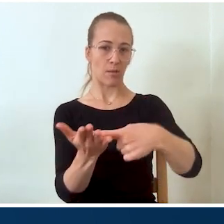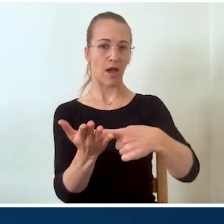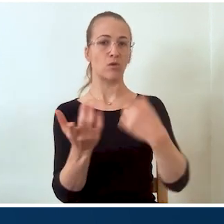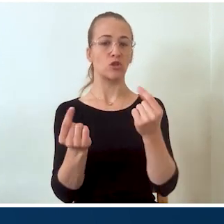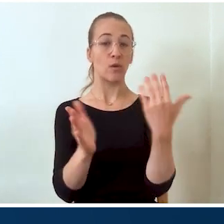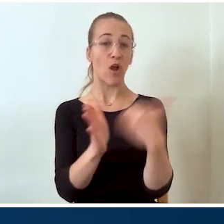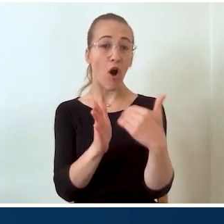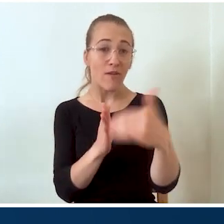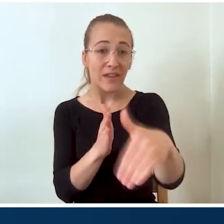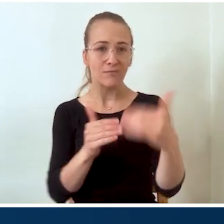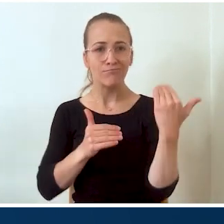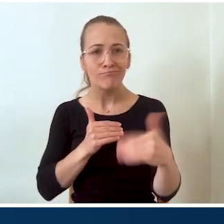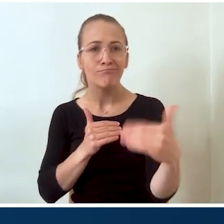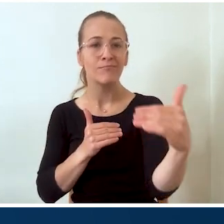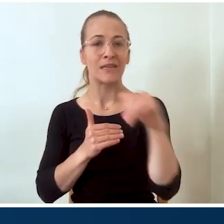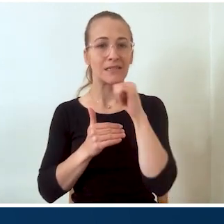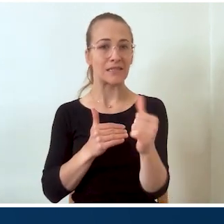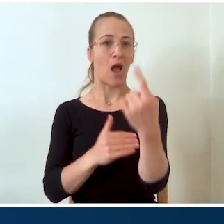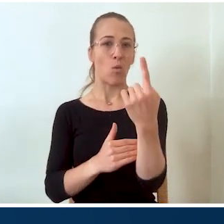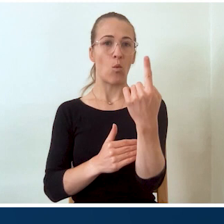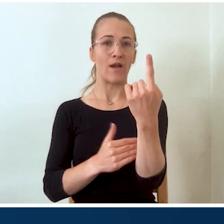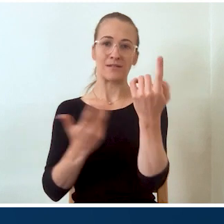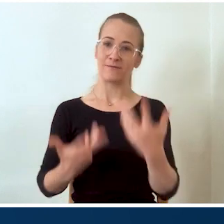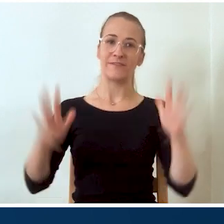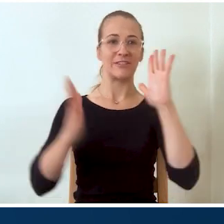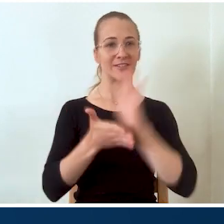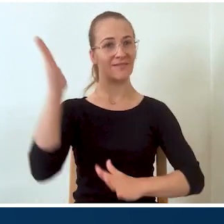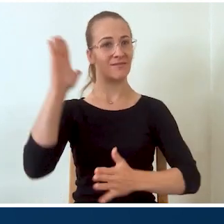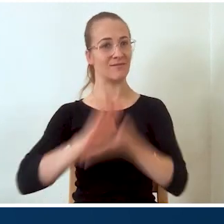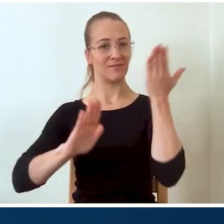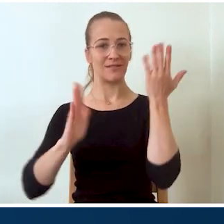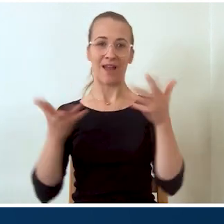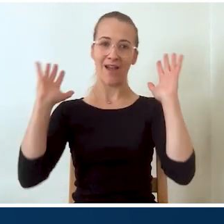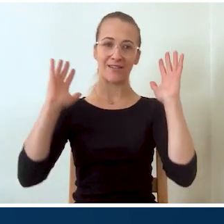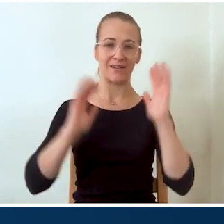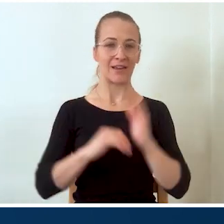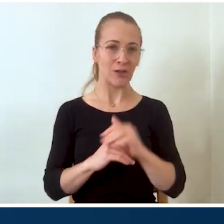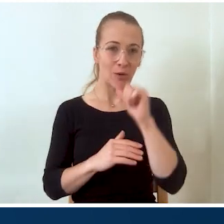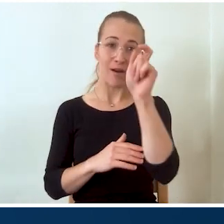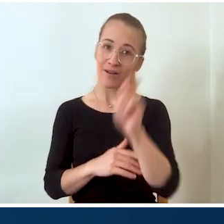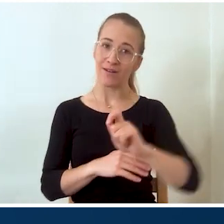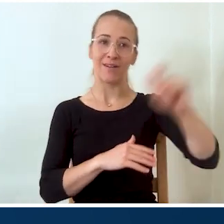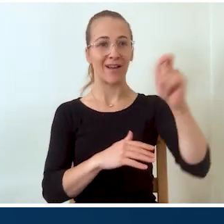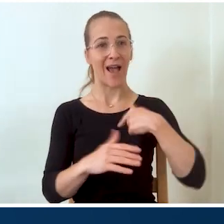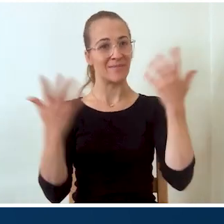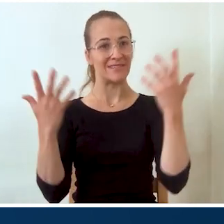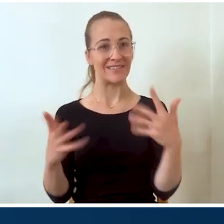This is not a one and done. Accessibility is not a static thing. You don't check the box and say, "Okay, well, I did that and now I don't have to do it again."